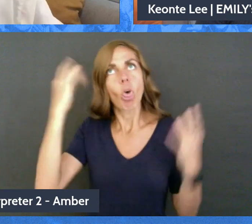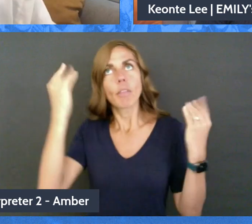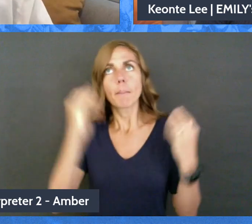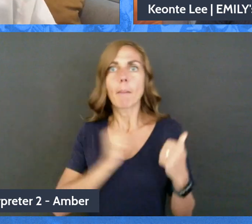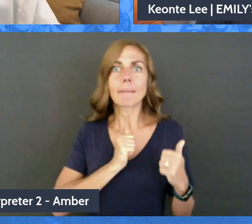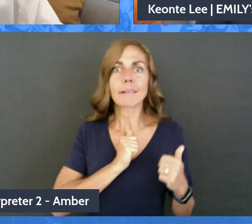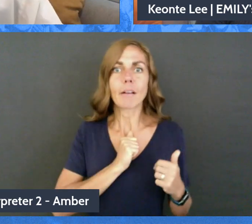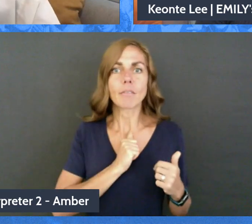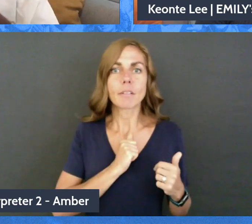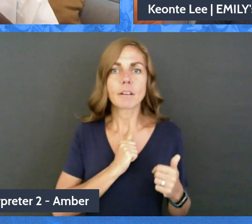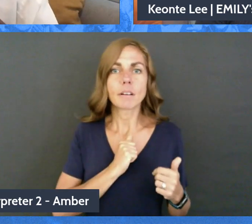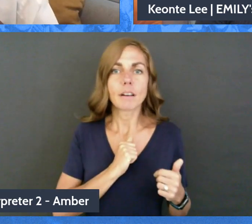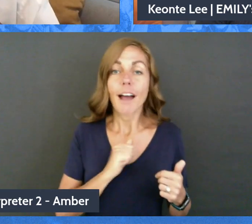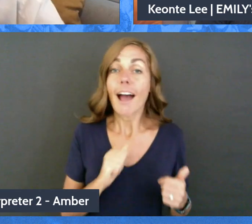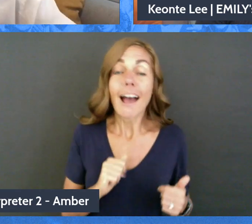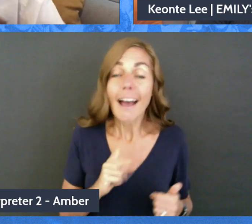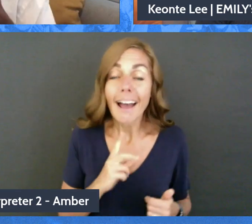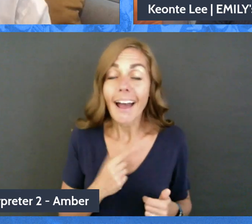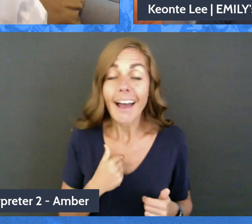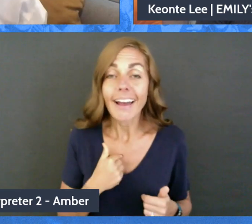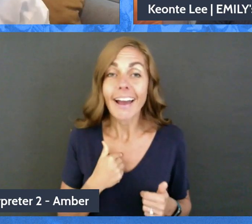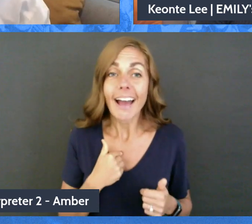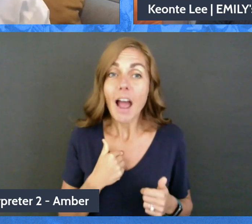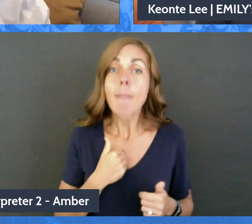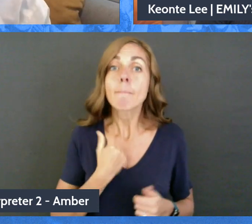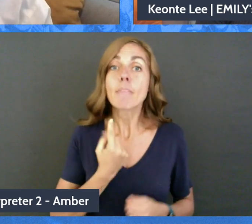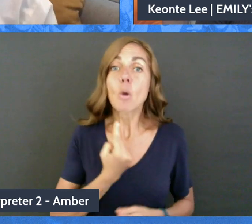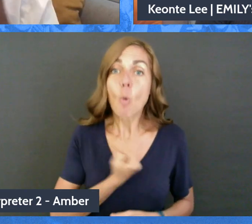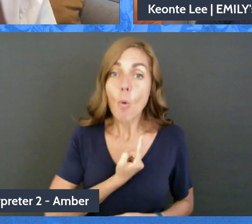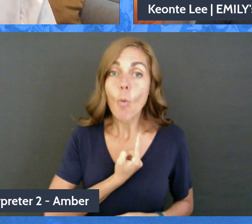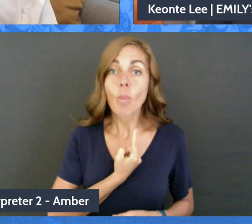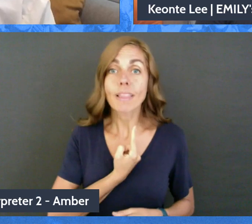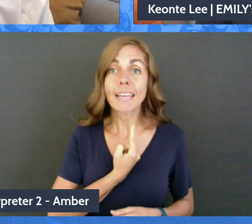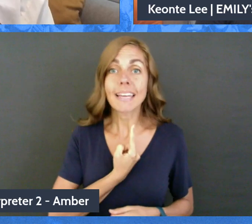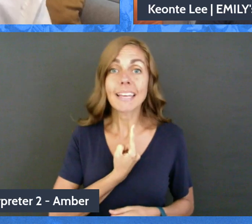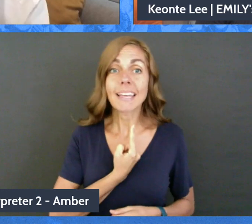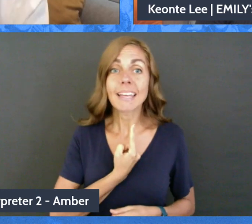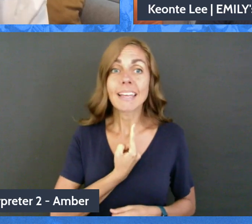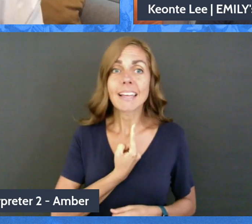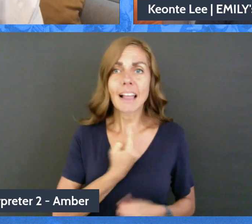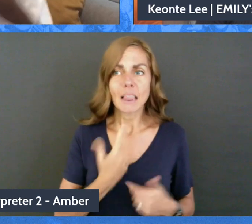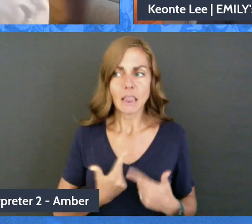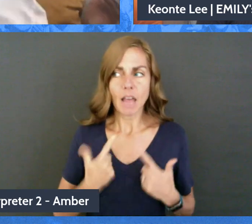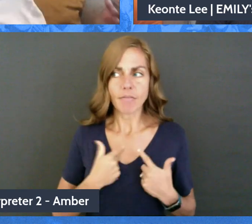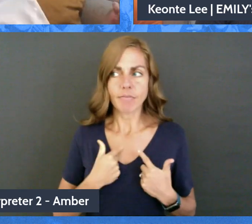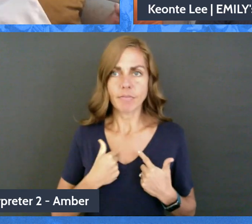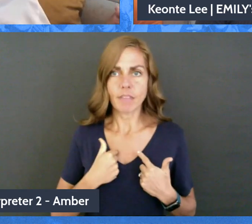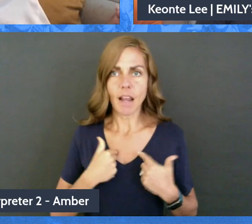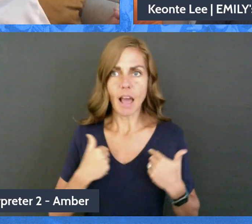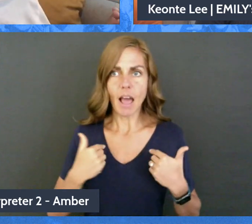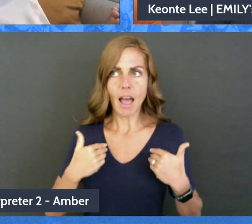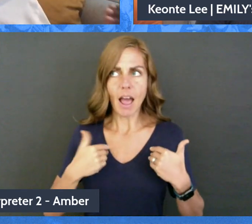and then I'm the only life that I actually have full control over.